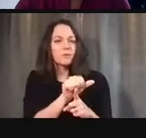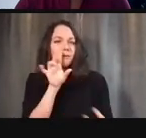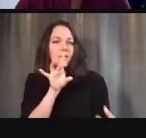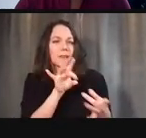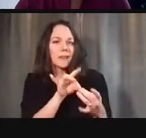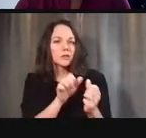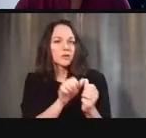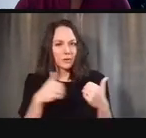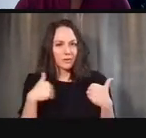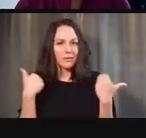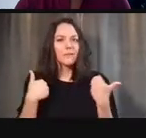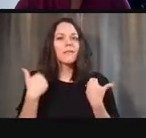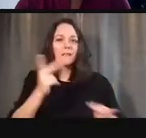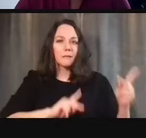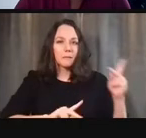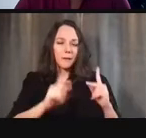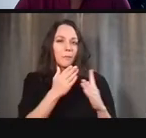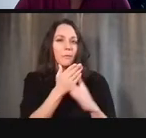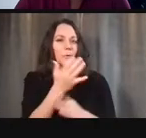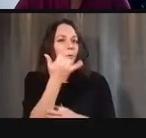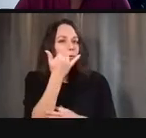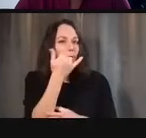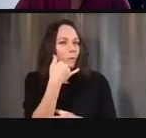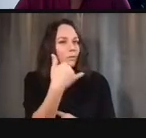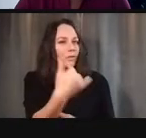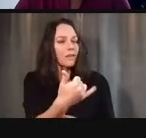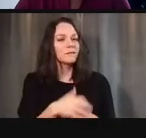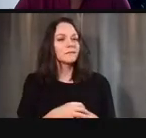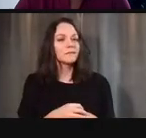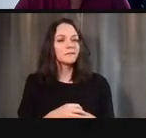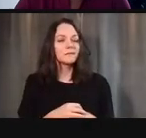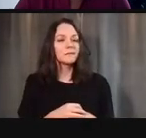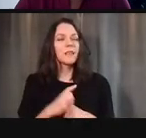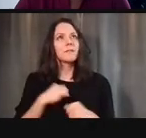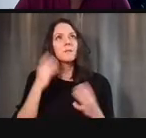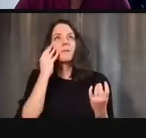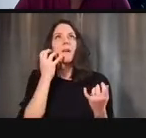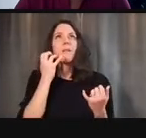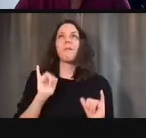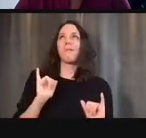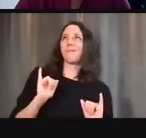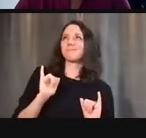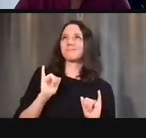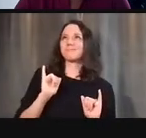through the phone line and to think about the nostalgia of the phone that as someone